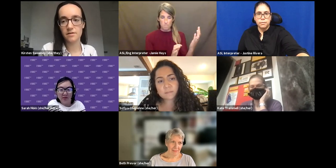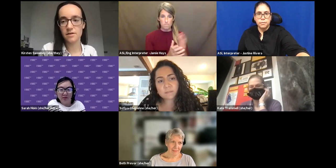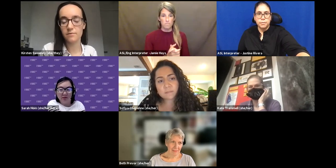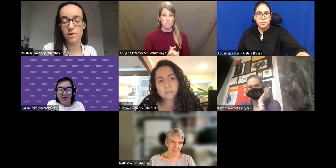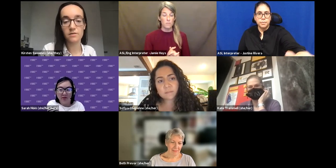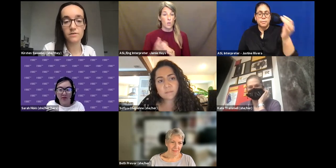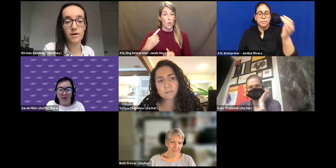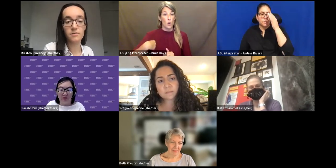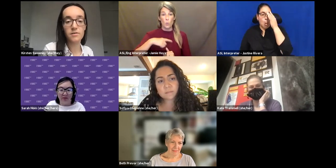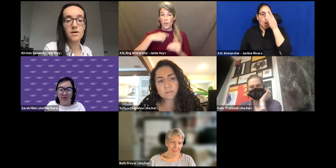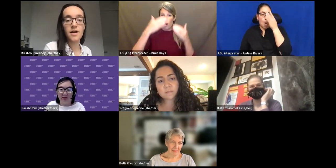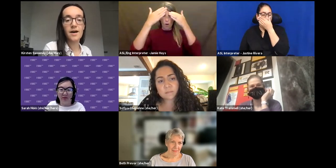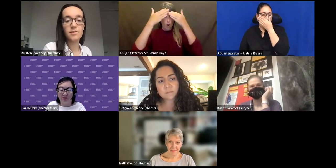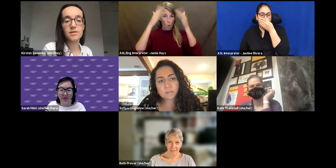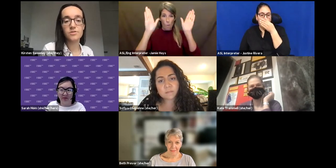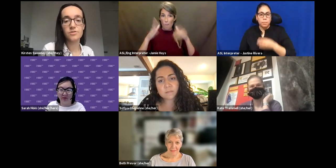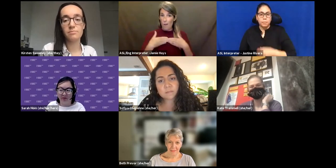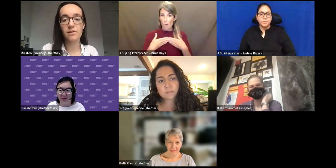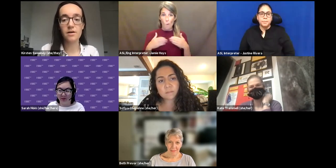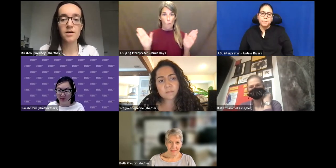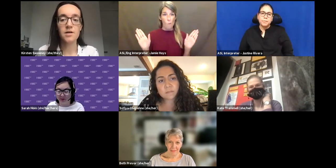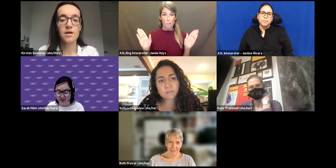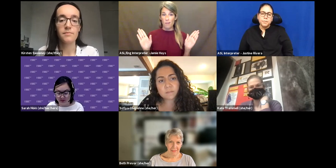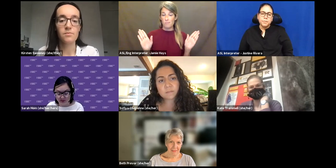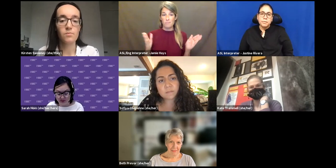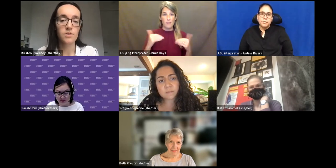hearing from all of you about how we can do it better and what